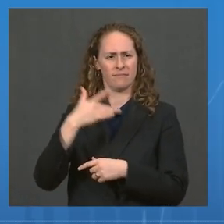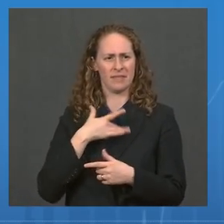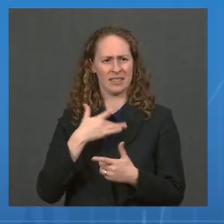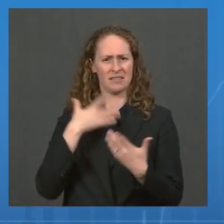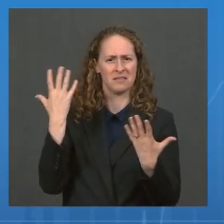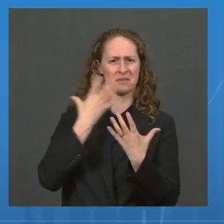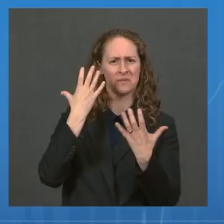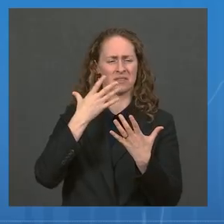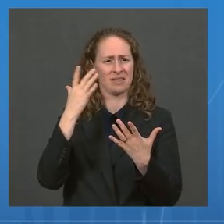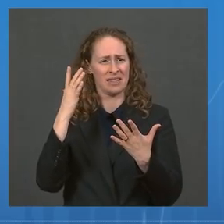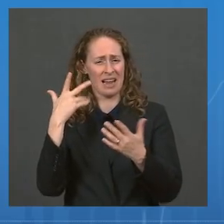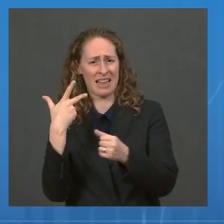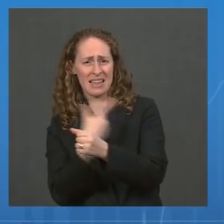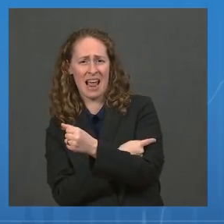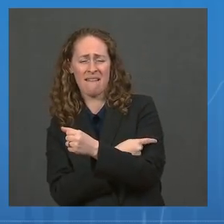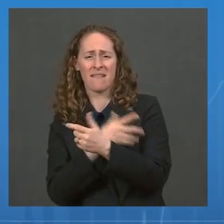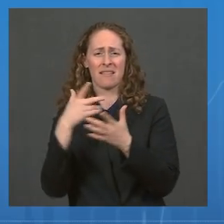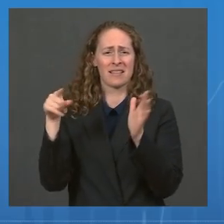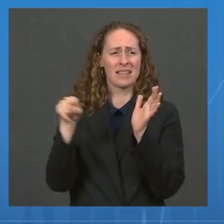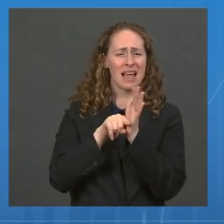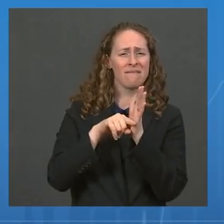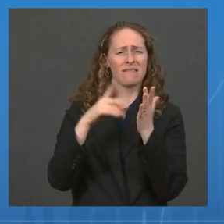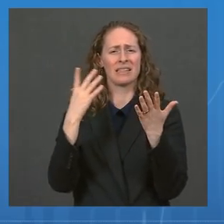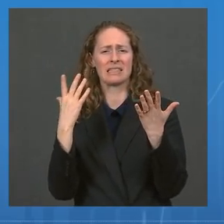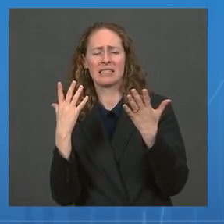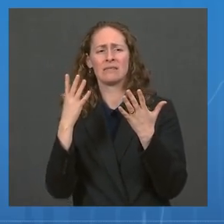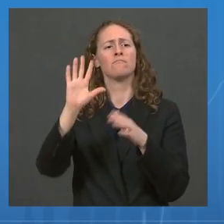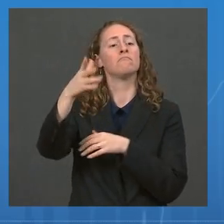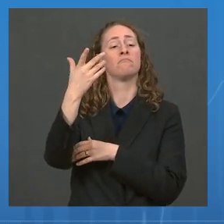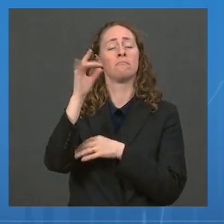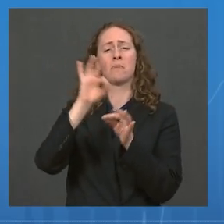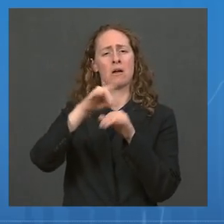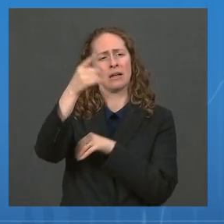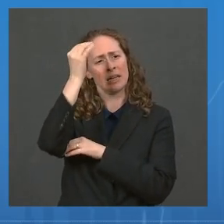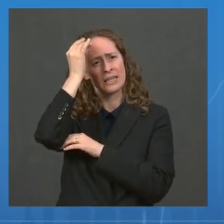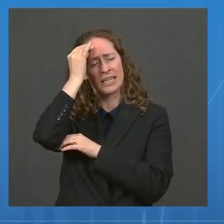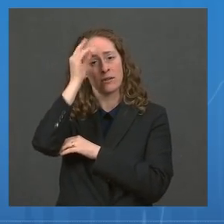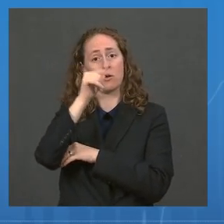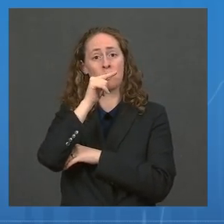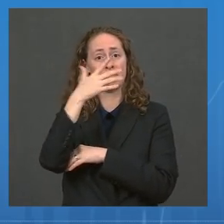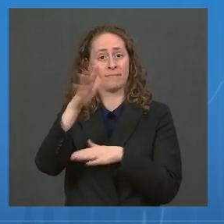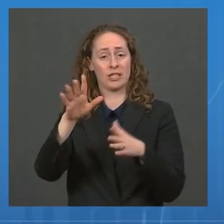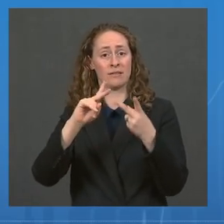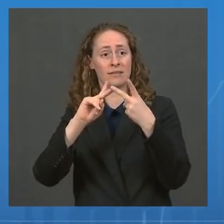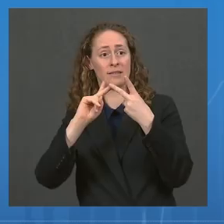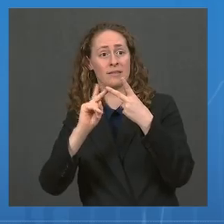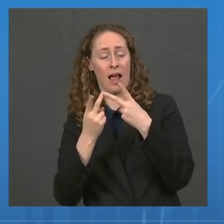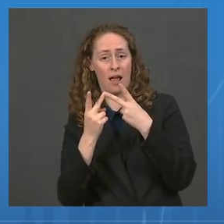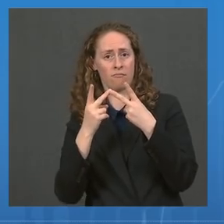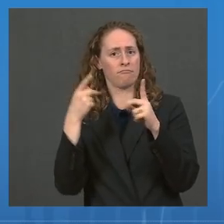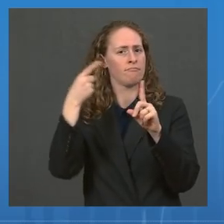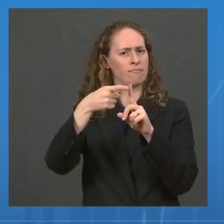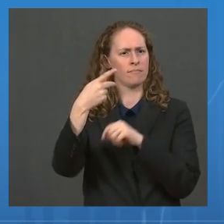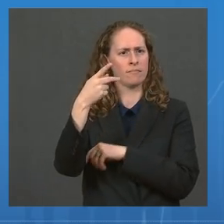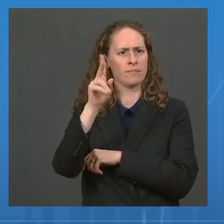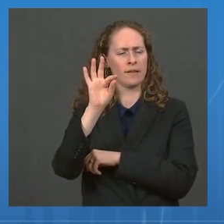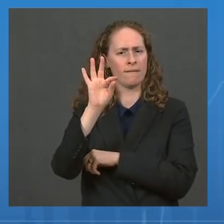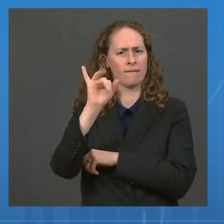Starting today, if you are six months out from your last dose of the Pfizer vaccine, you are eligible for a booster